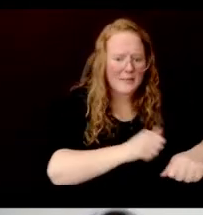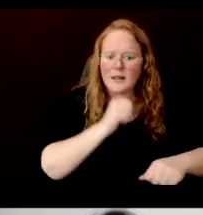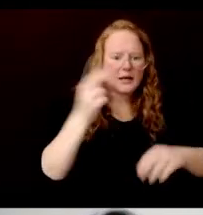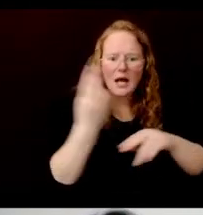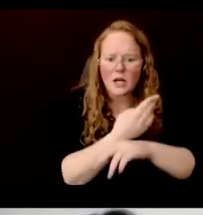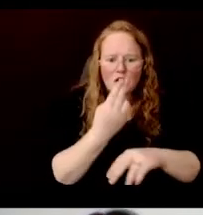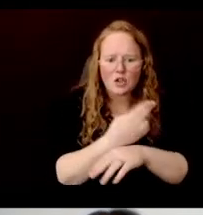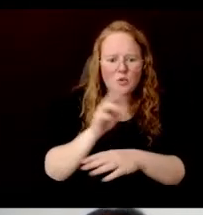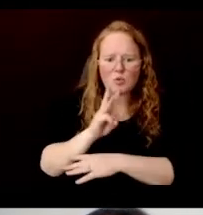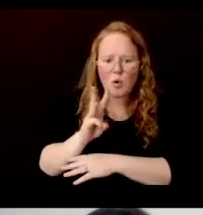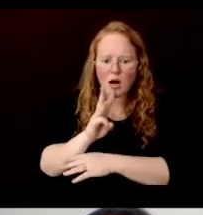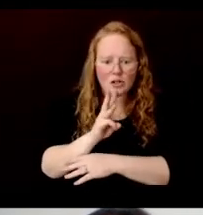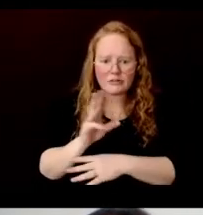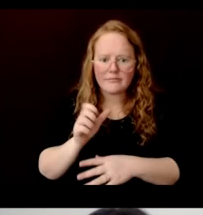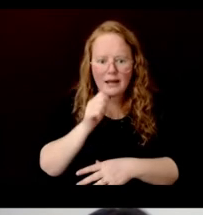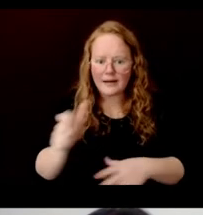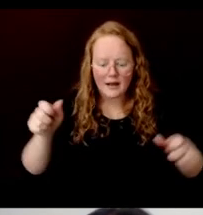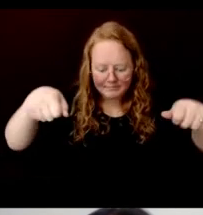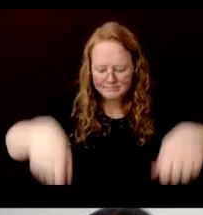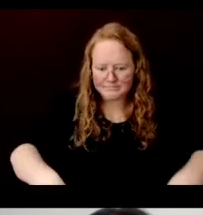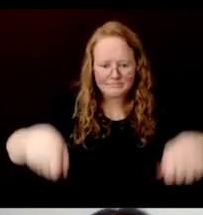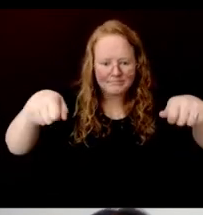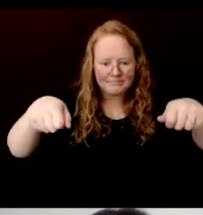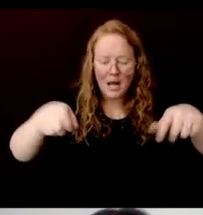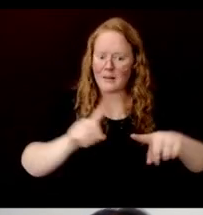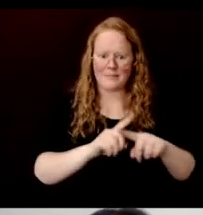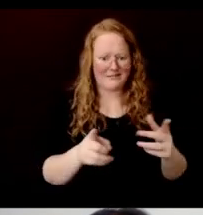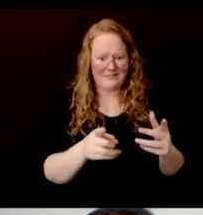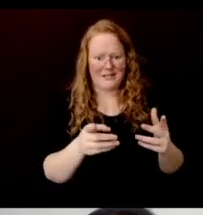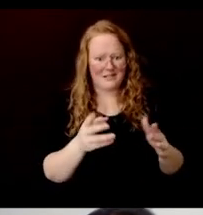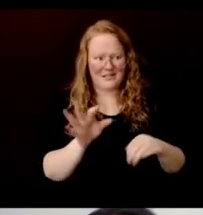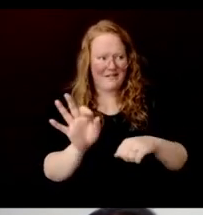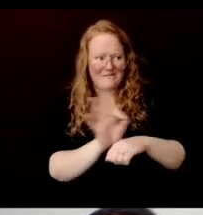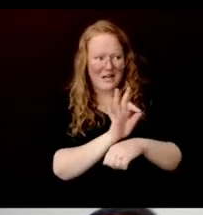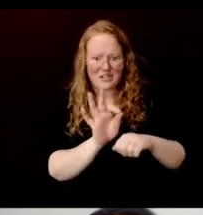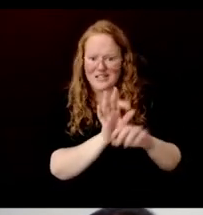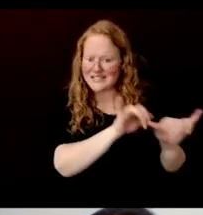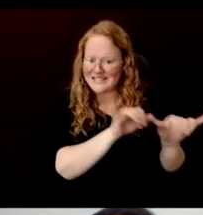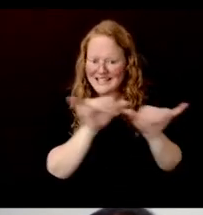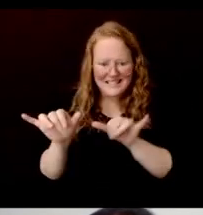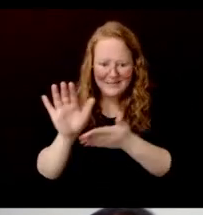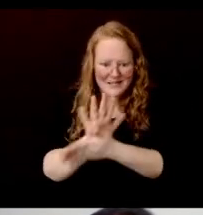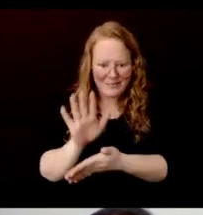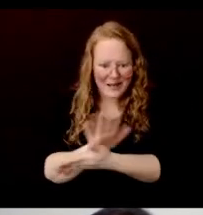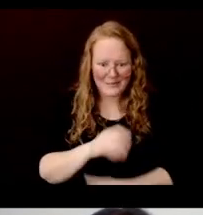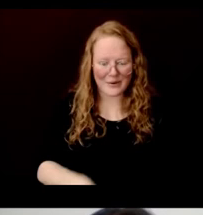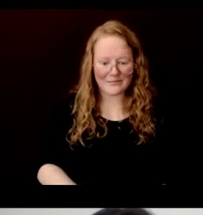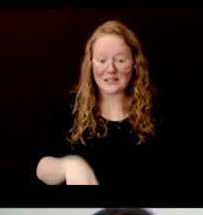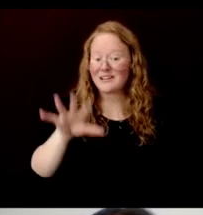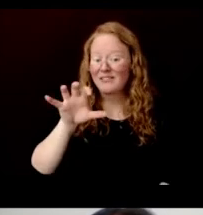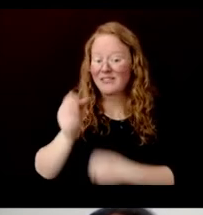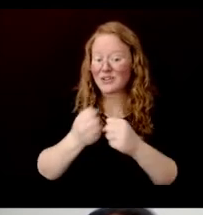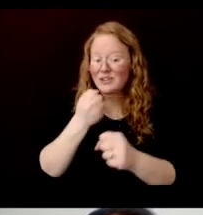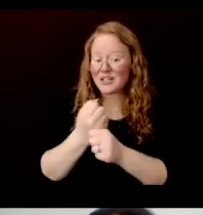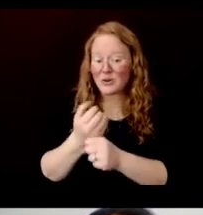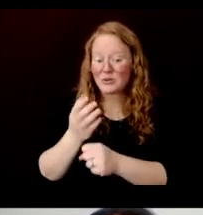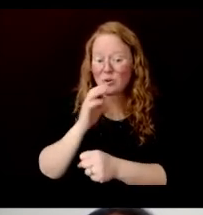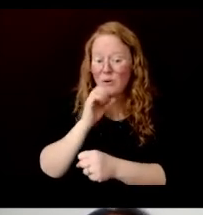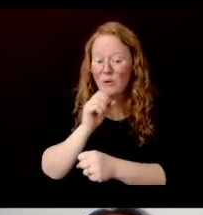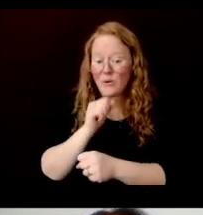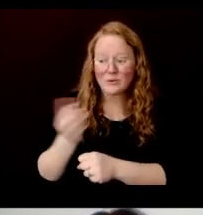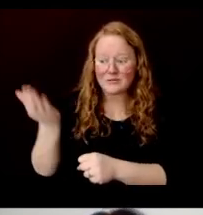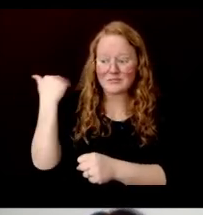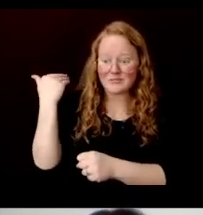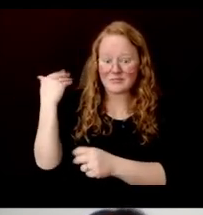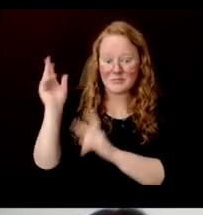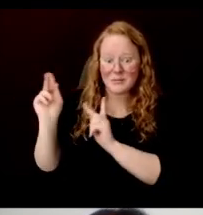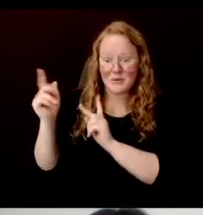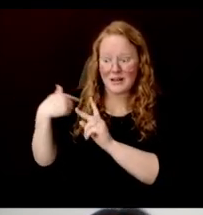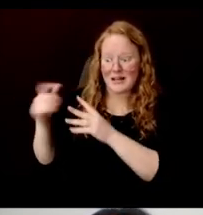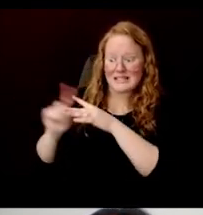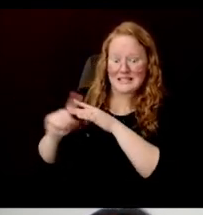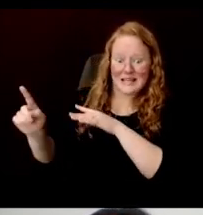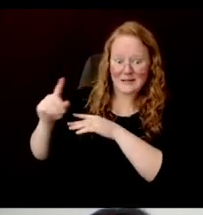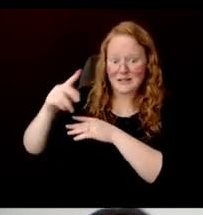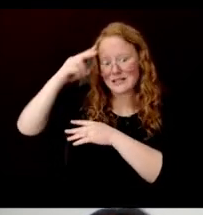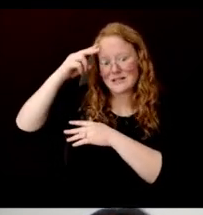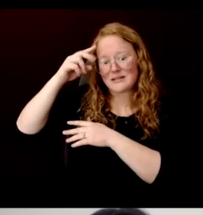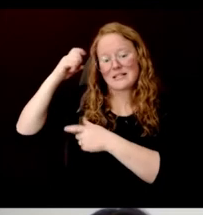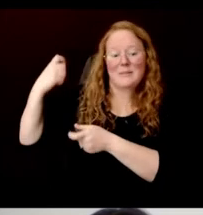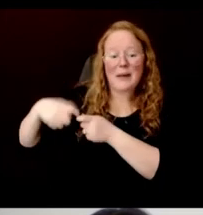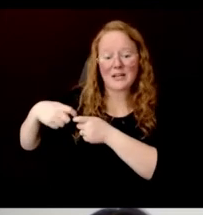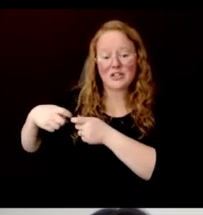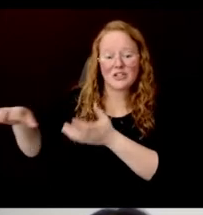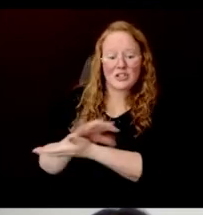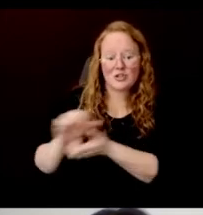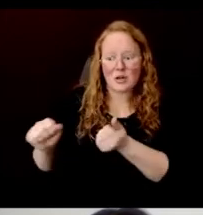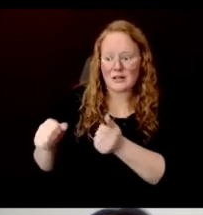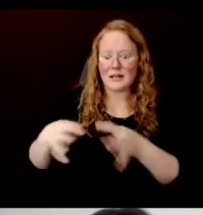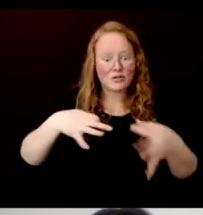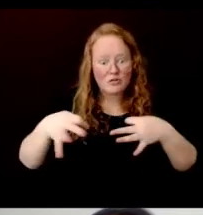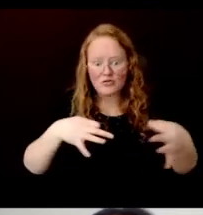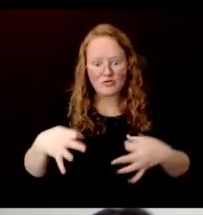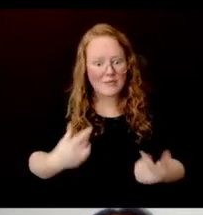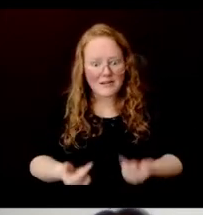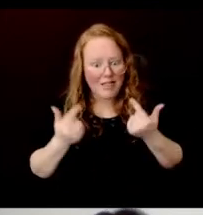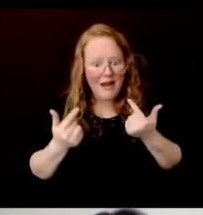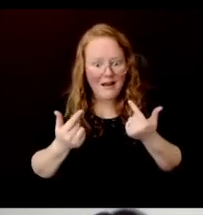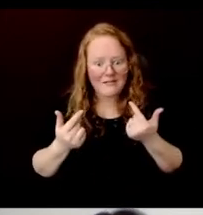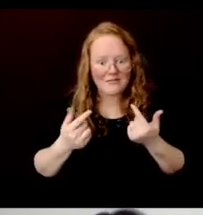But they function exactly like paper, and there are famous codices that are 500 years old and escaped the Spanish conquest which still exist, and document life by the Aztecs and Mayans.